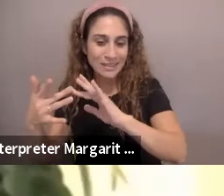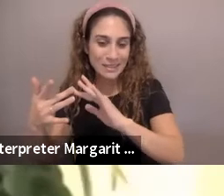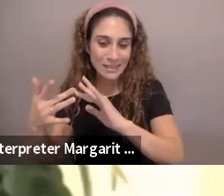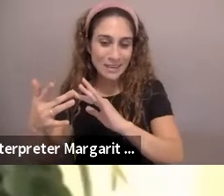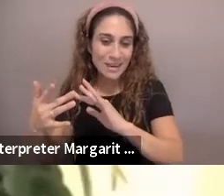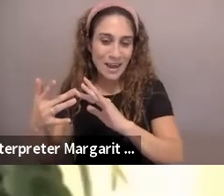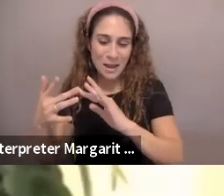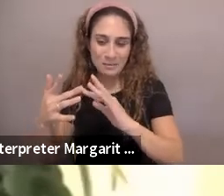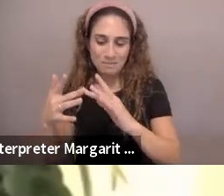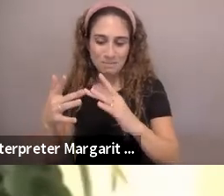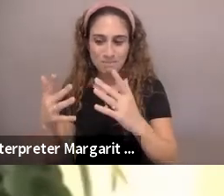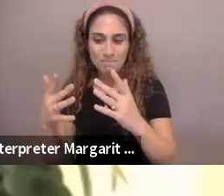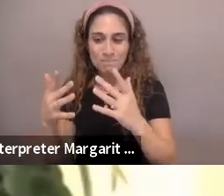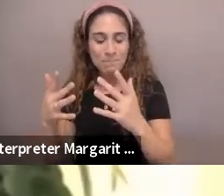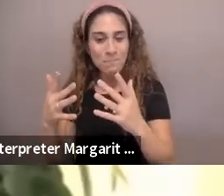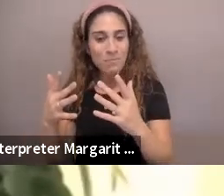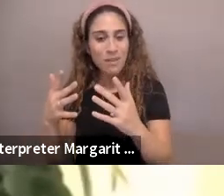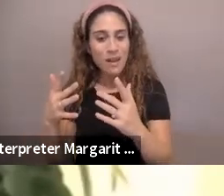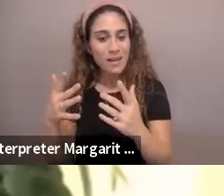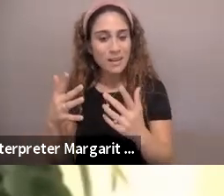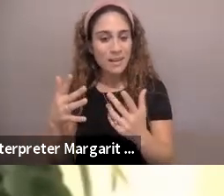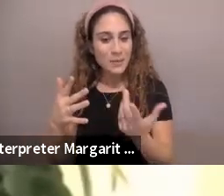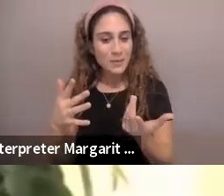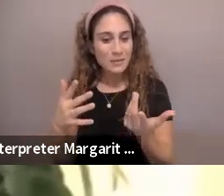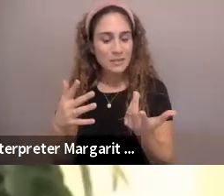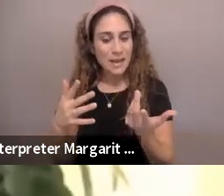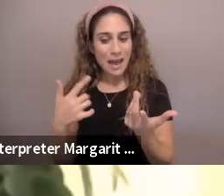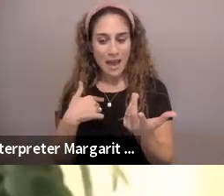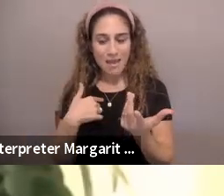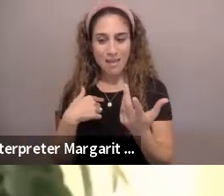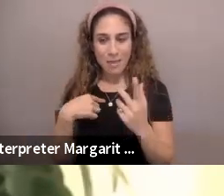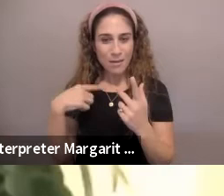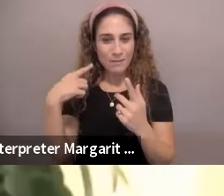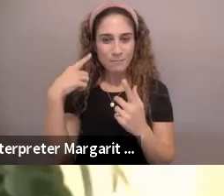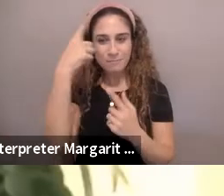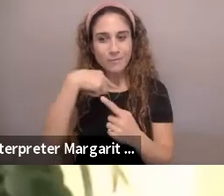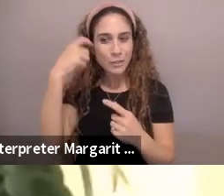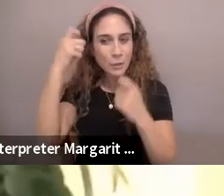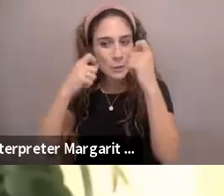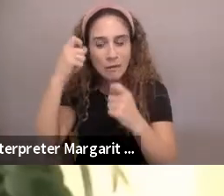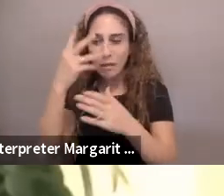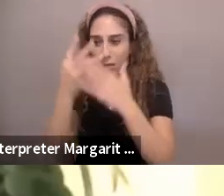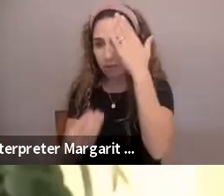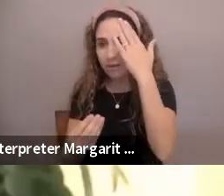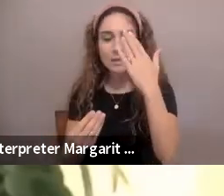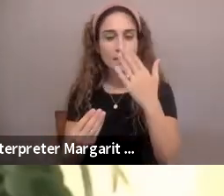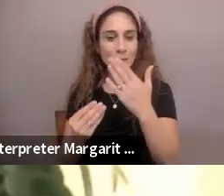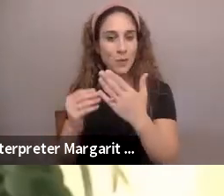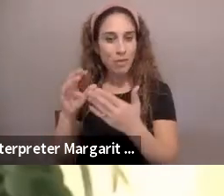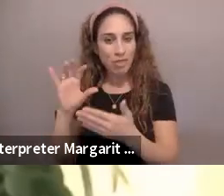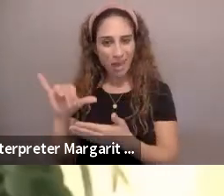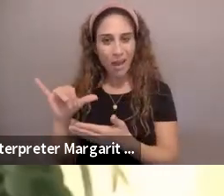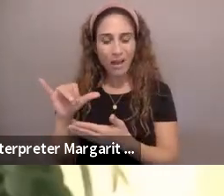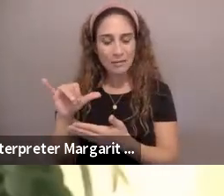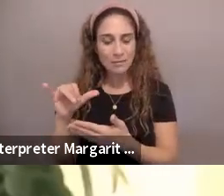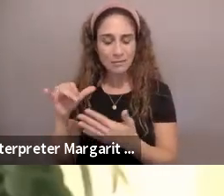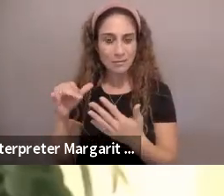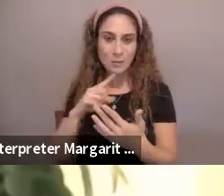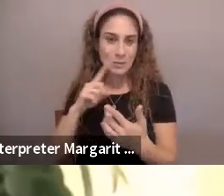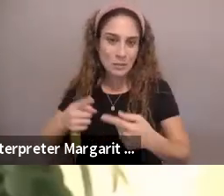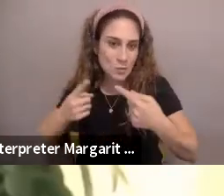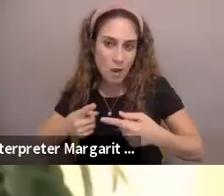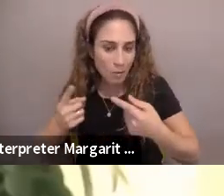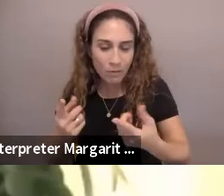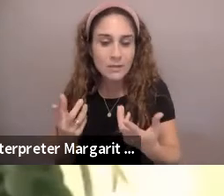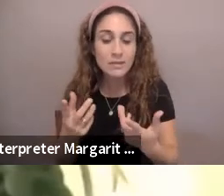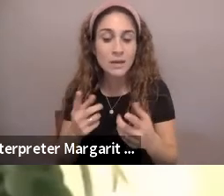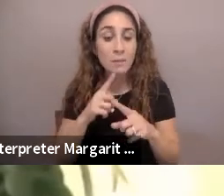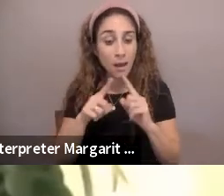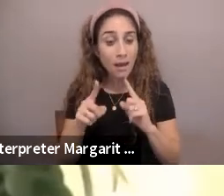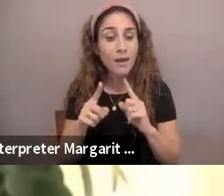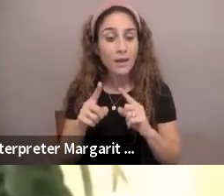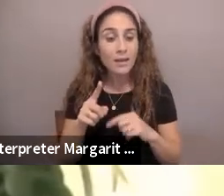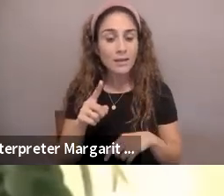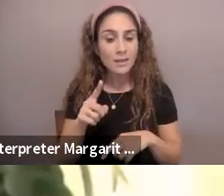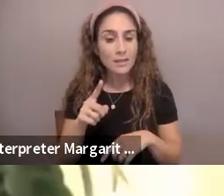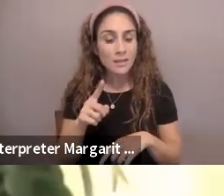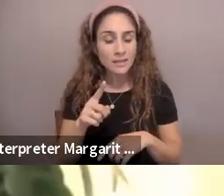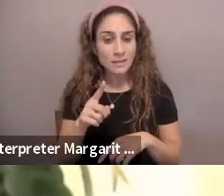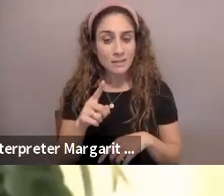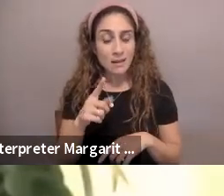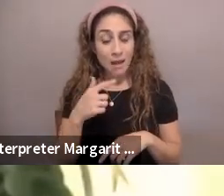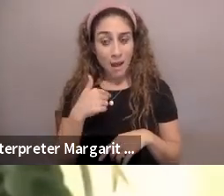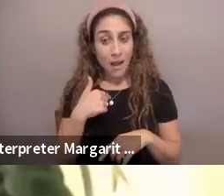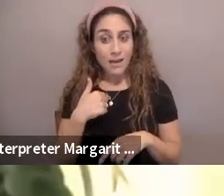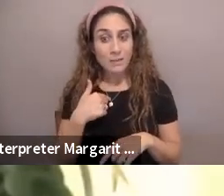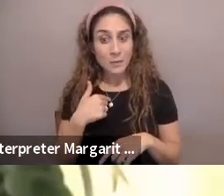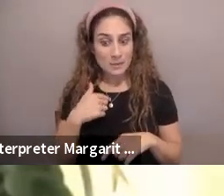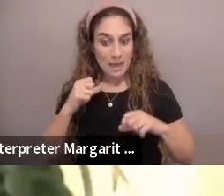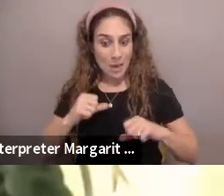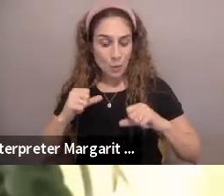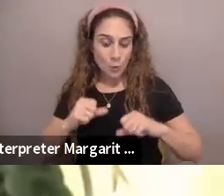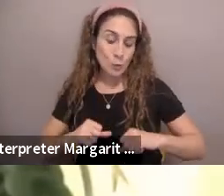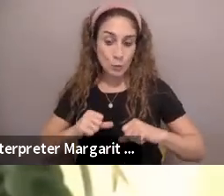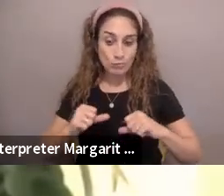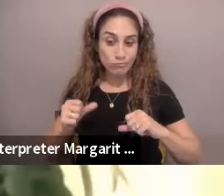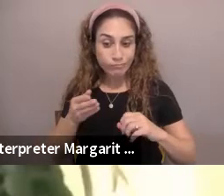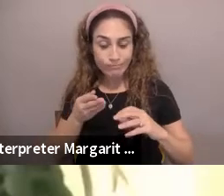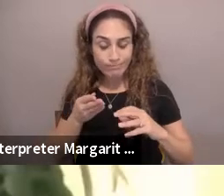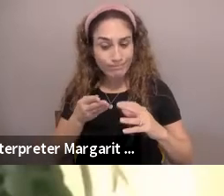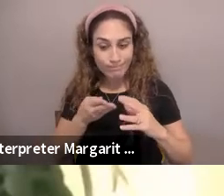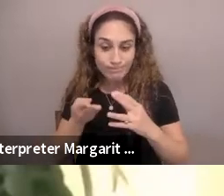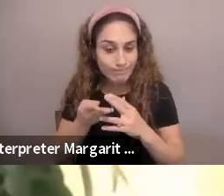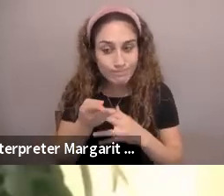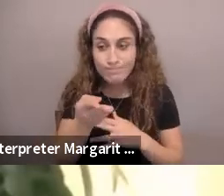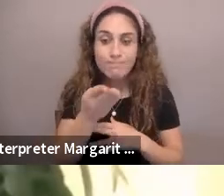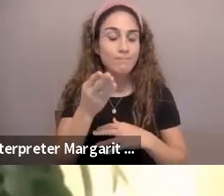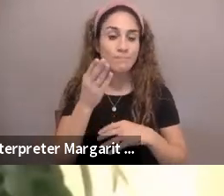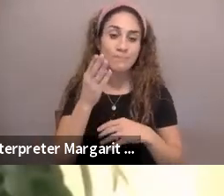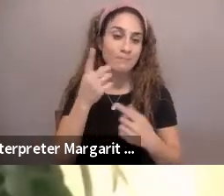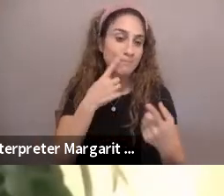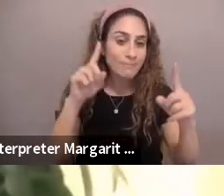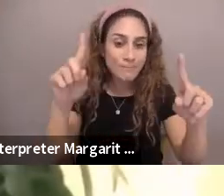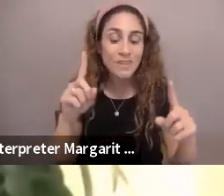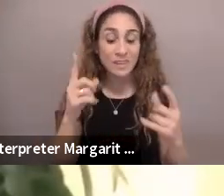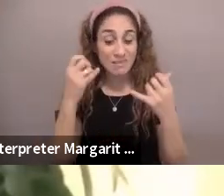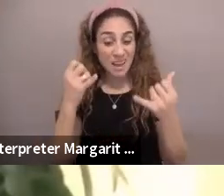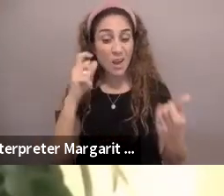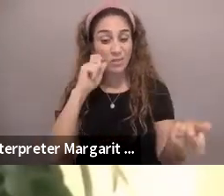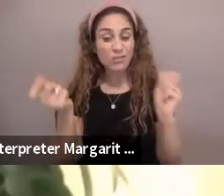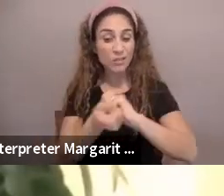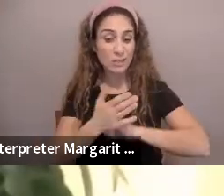That will help me to understand and mundane better communication through my NCP instructor guidance, I was able to adapt and take ownership of my own learning now distance learning press me with an opportunity to change my perspective and take a nap.